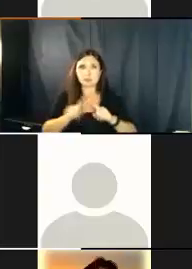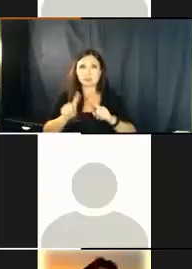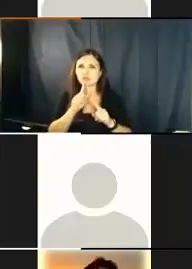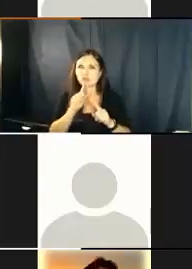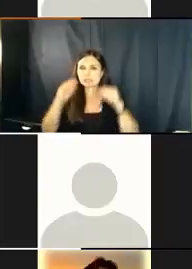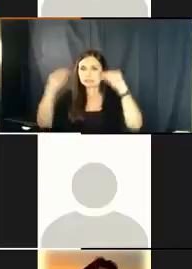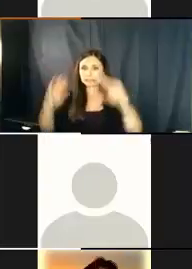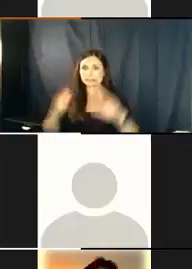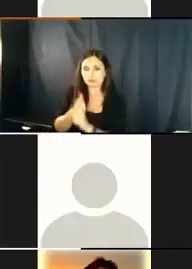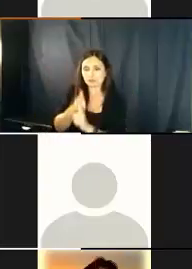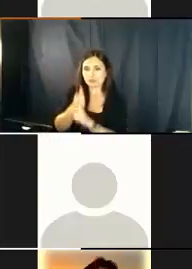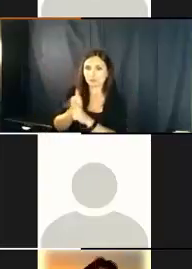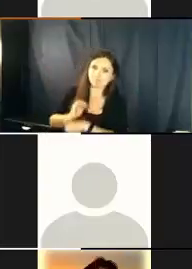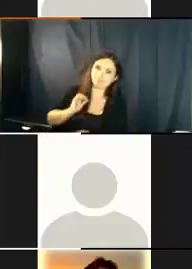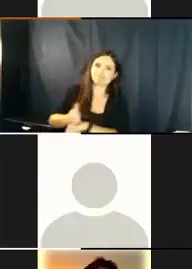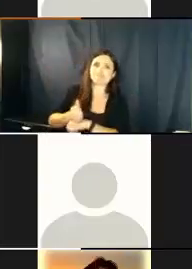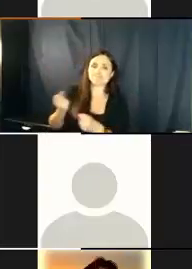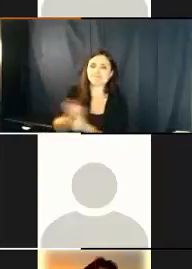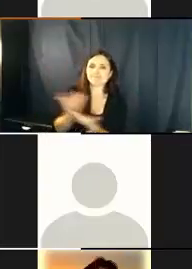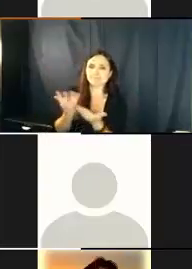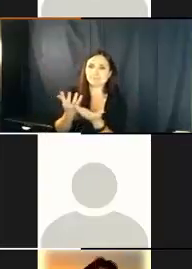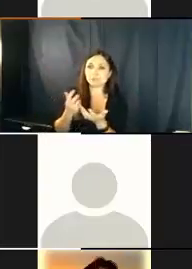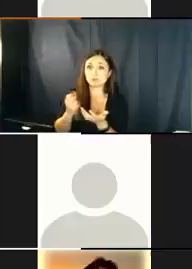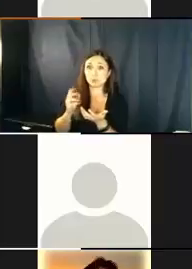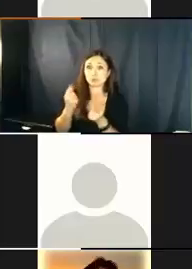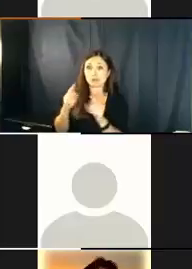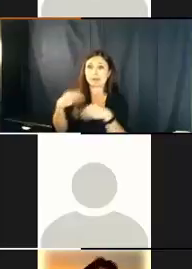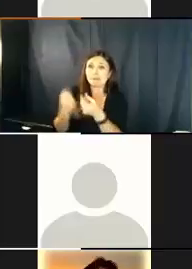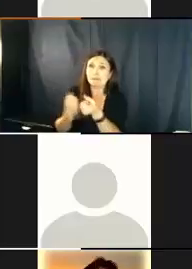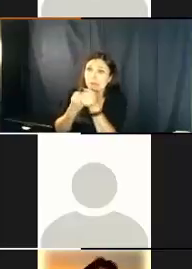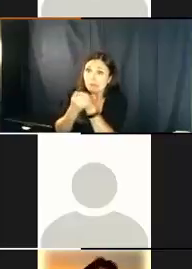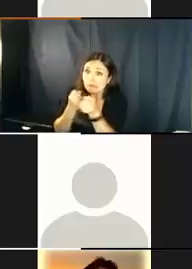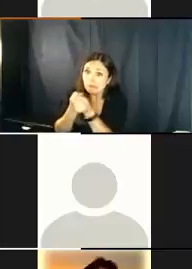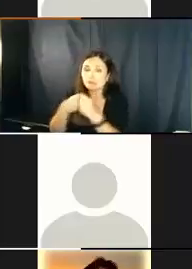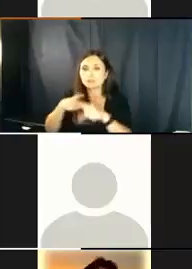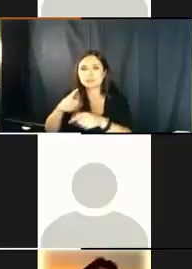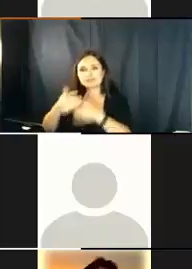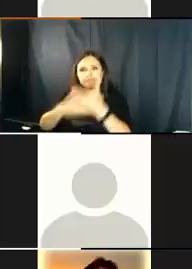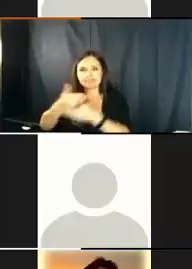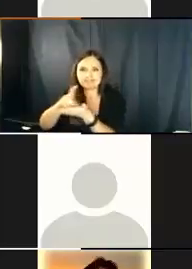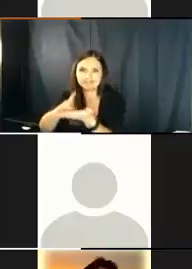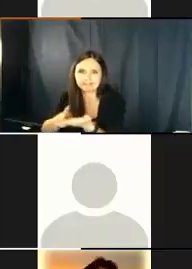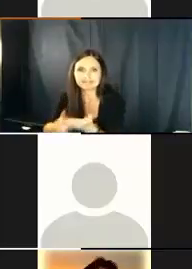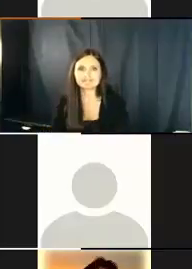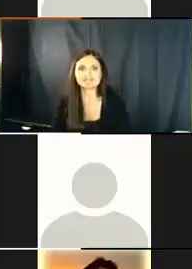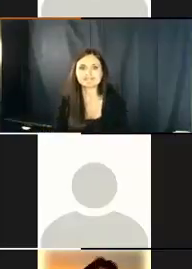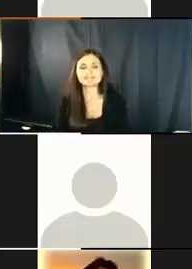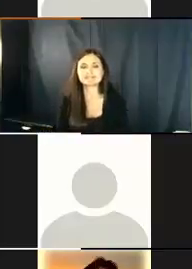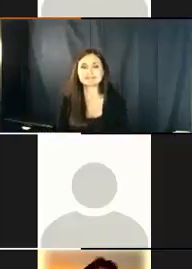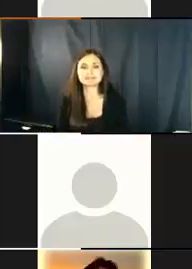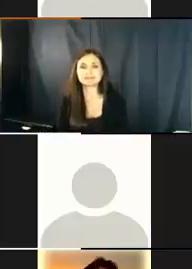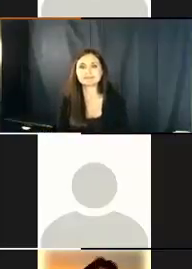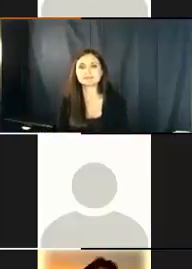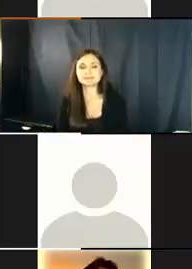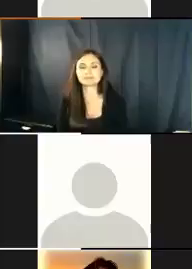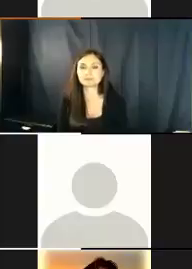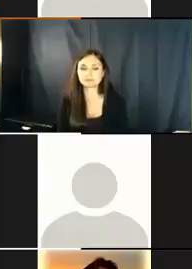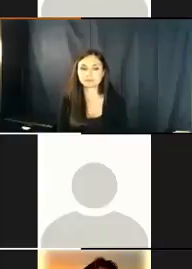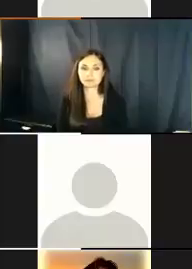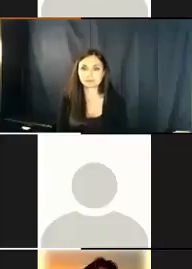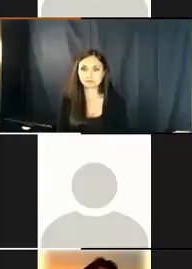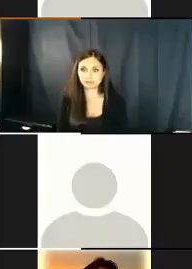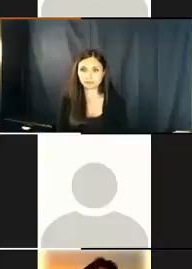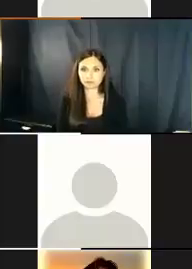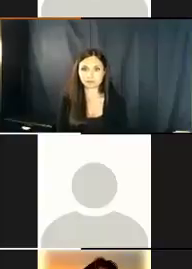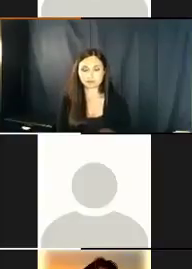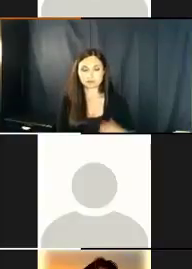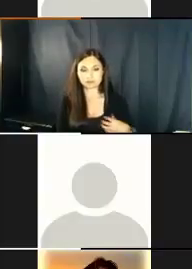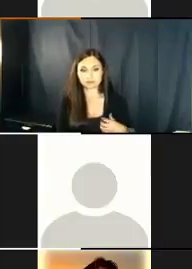So we want to give them as much support as we can in that design process.